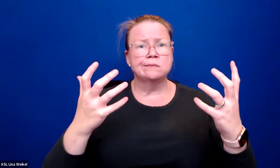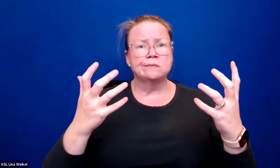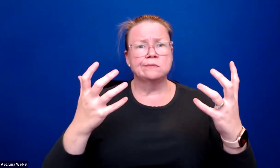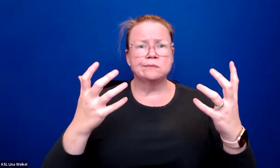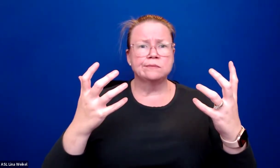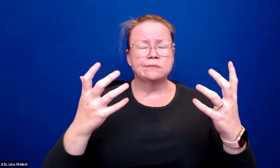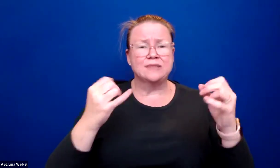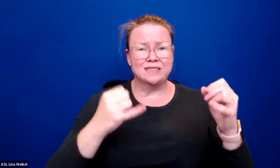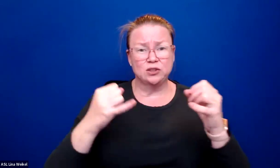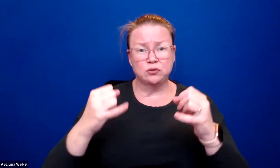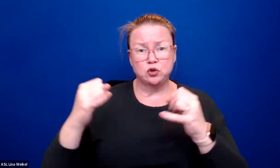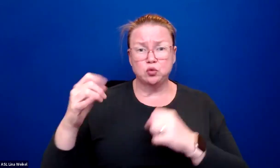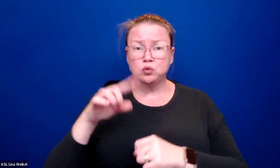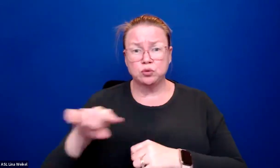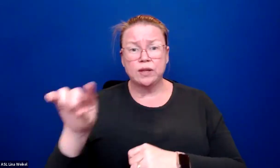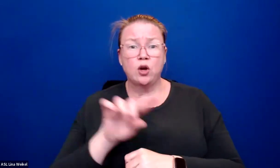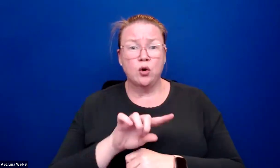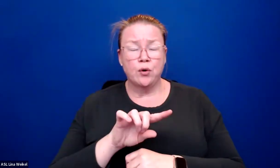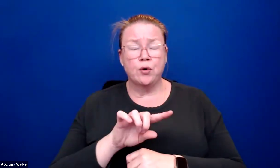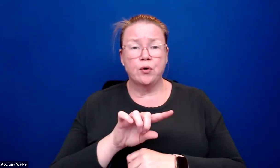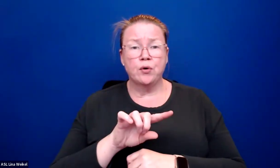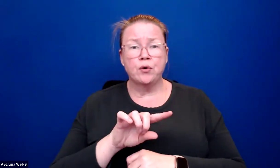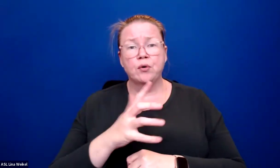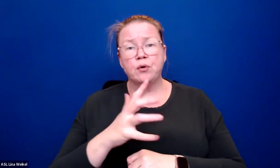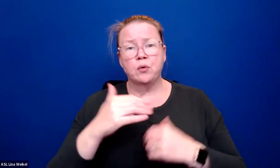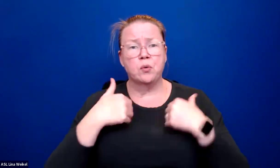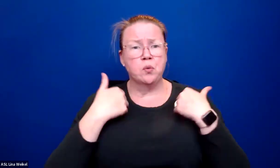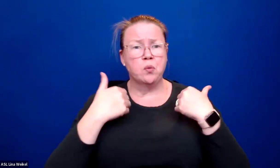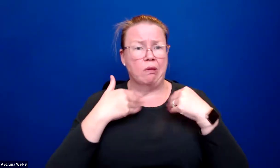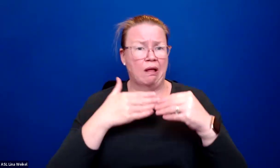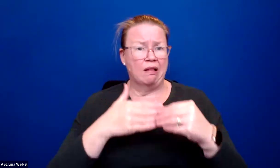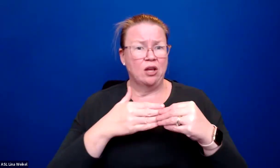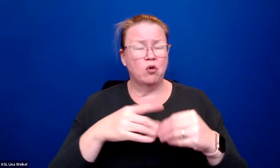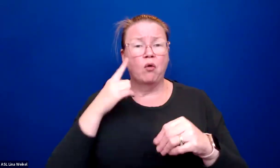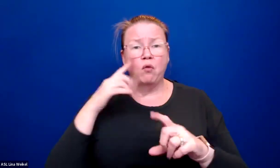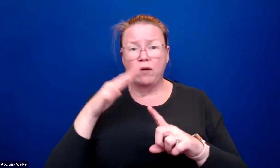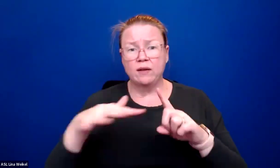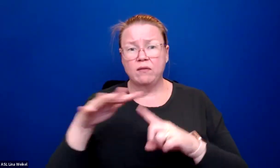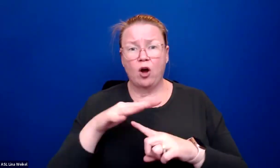Andy Padilla: individuals who are the kind of youth leaders of the environmental movement at the moment